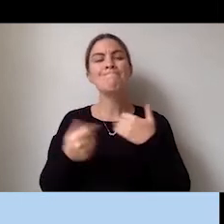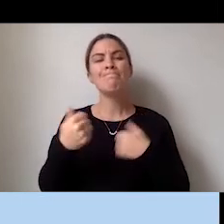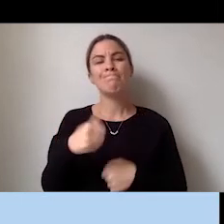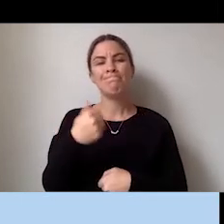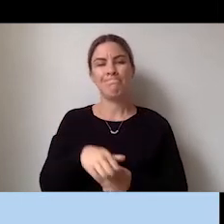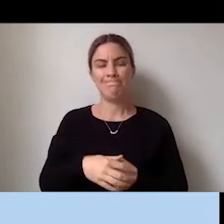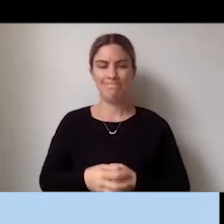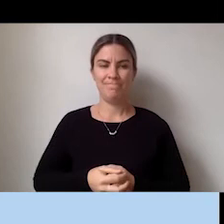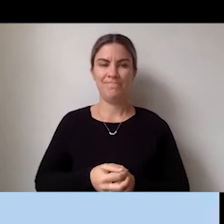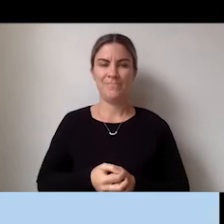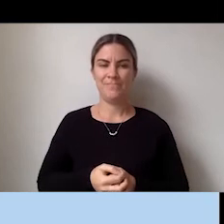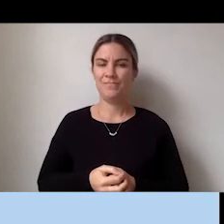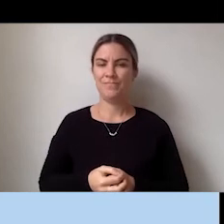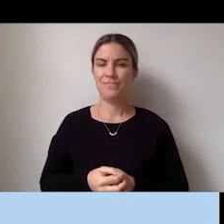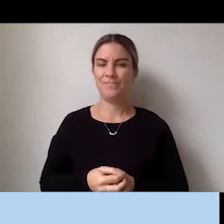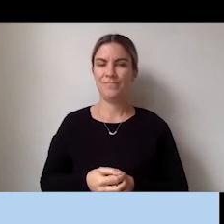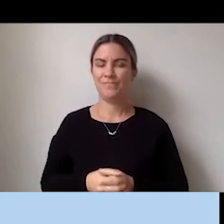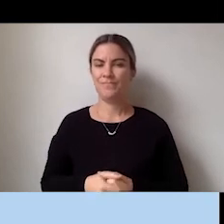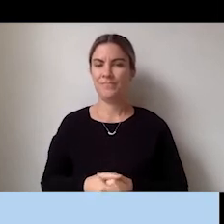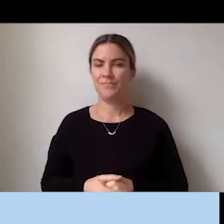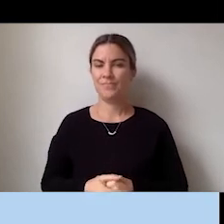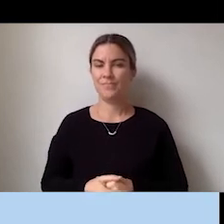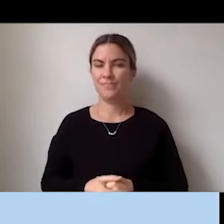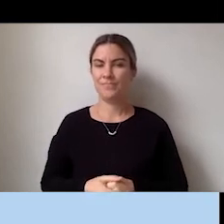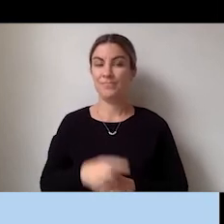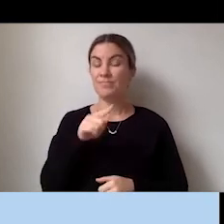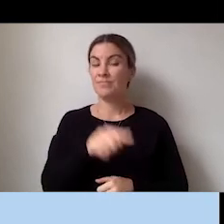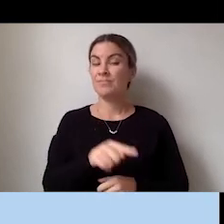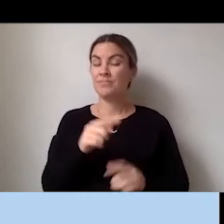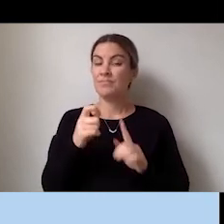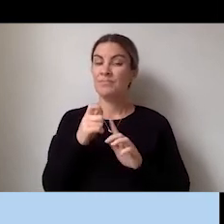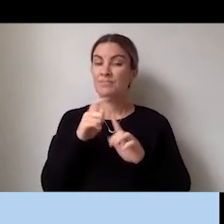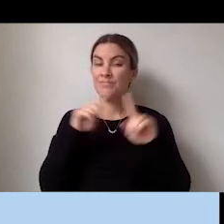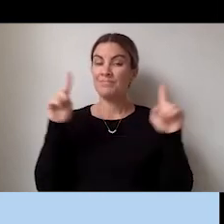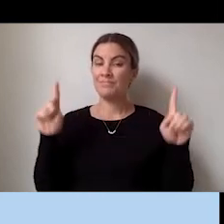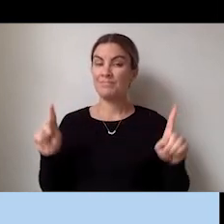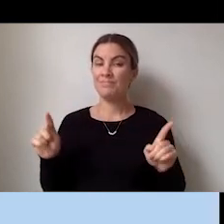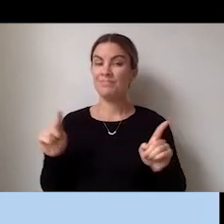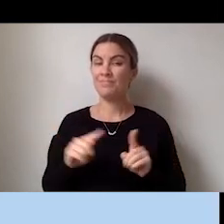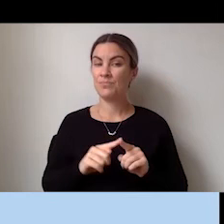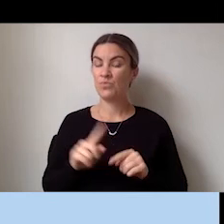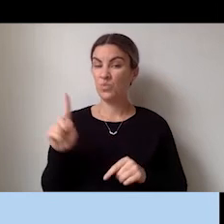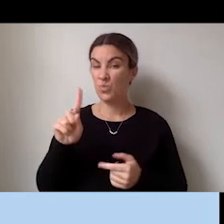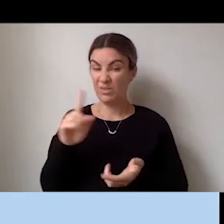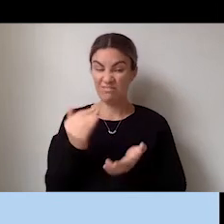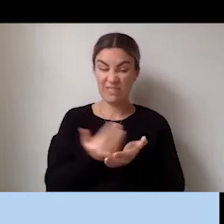So, this slide reads, "What do we want to keep? and what can go?"